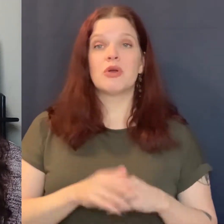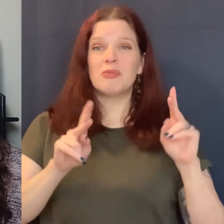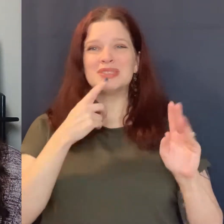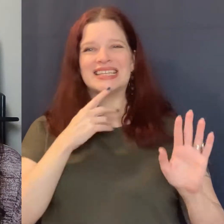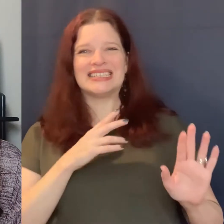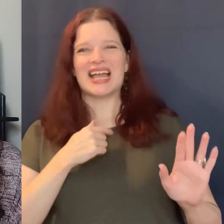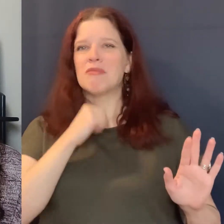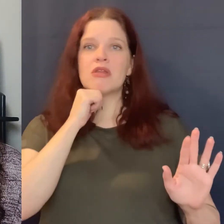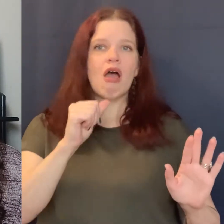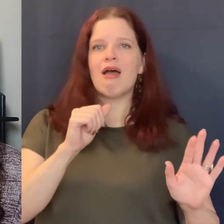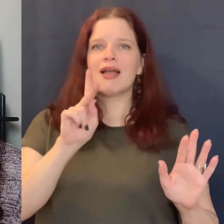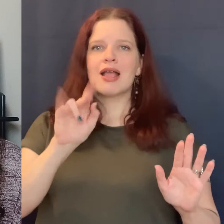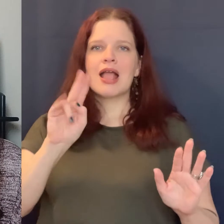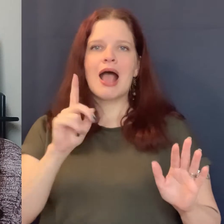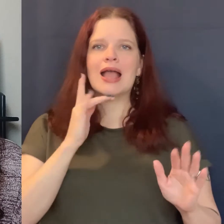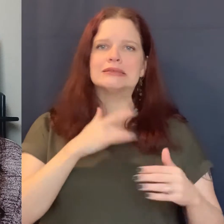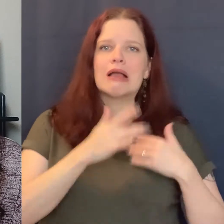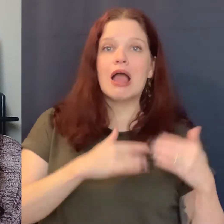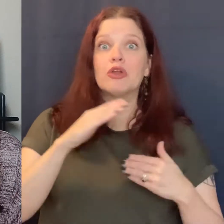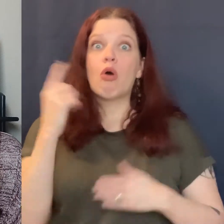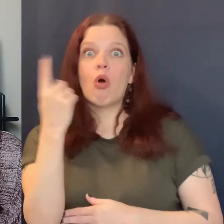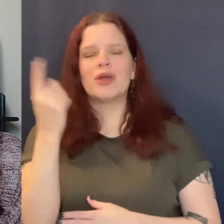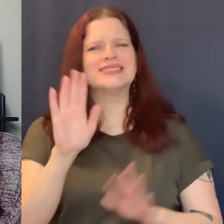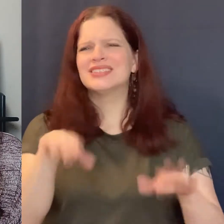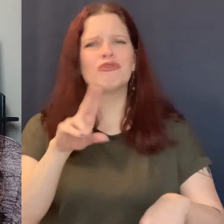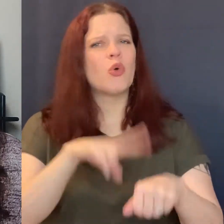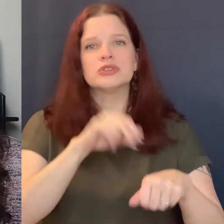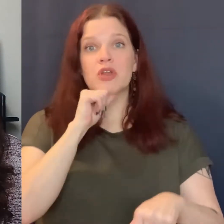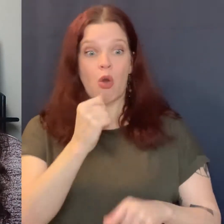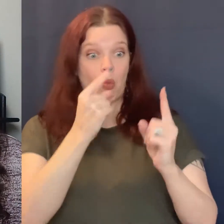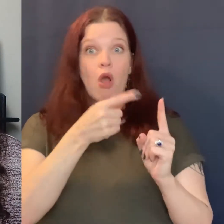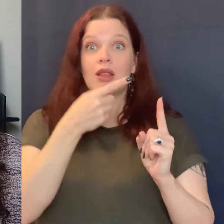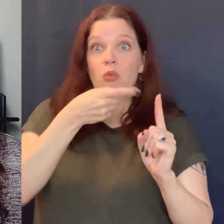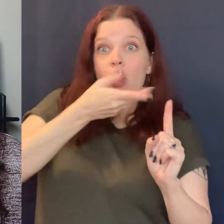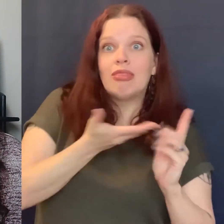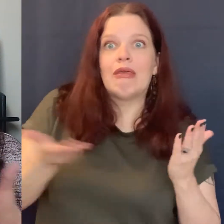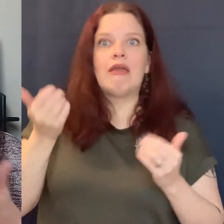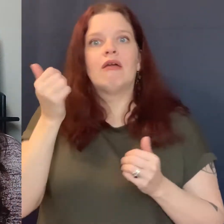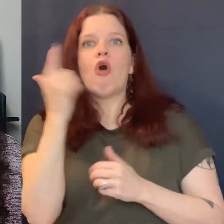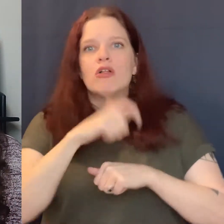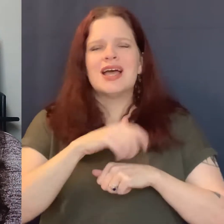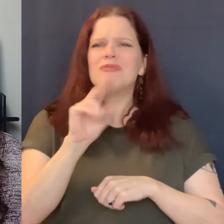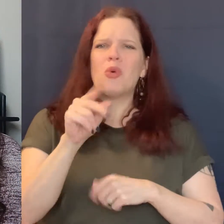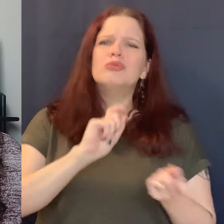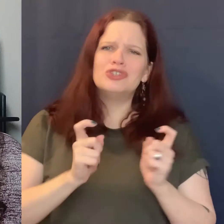It's pretty common for somebody to say, well, I'm not kind all the time, and that makes sense. We're not one consistent thing all the time, we were